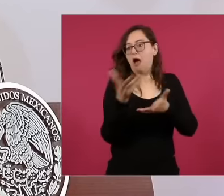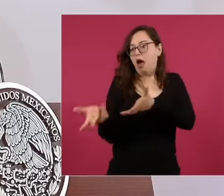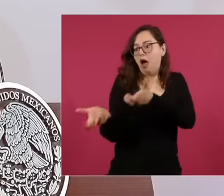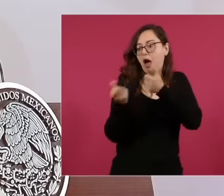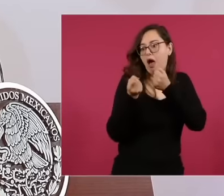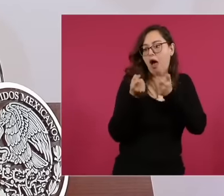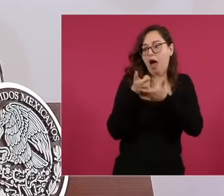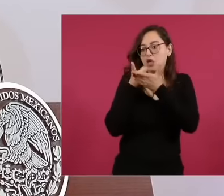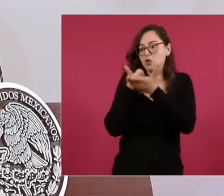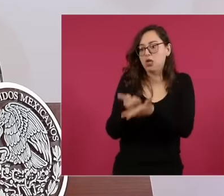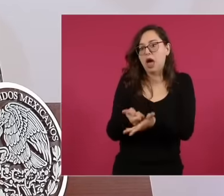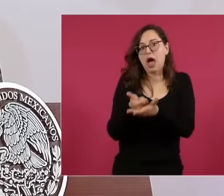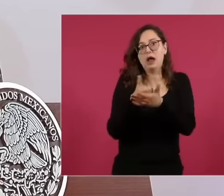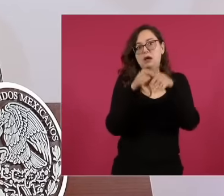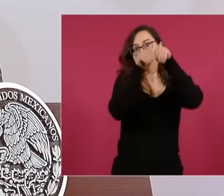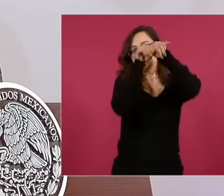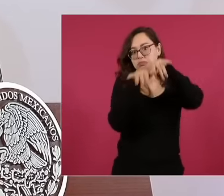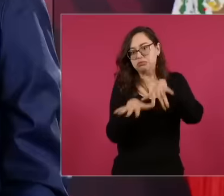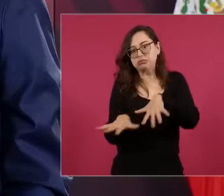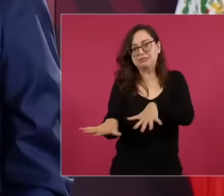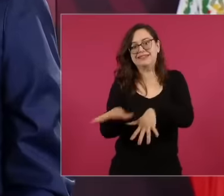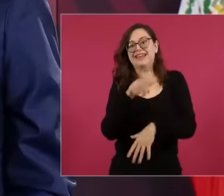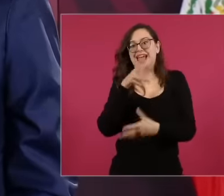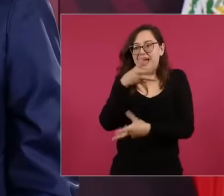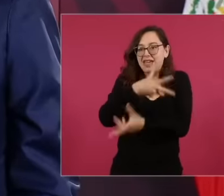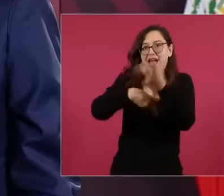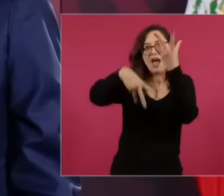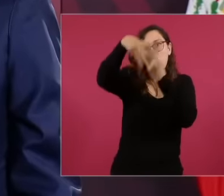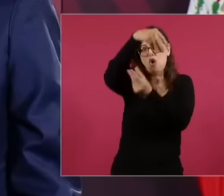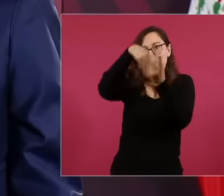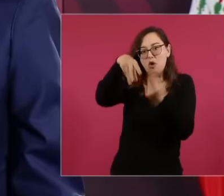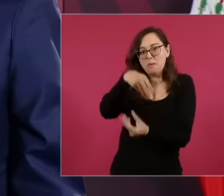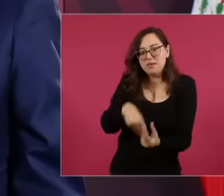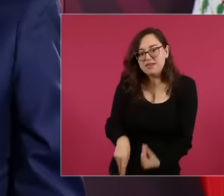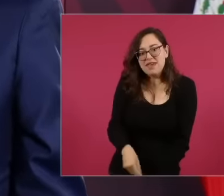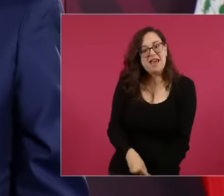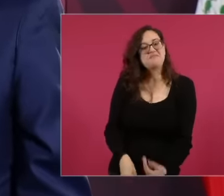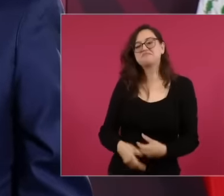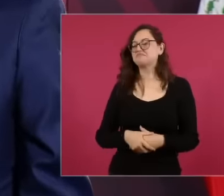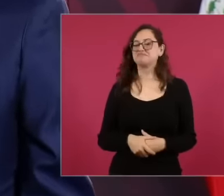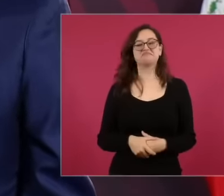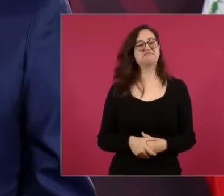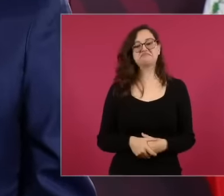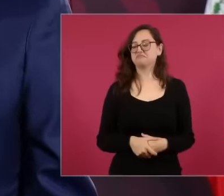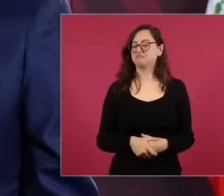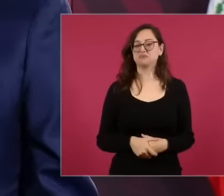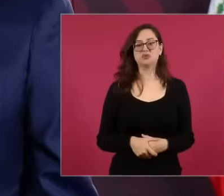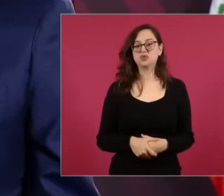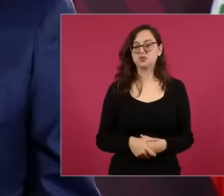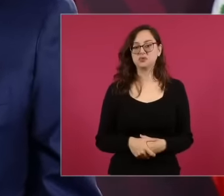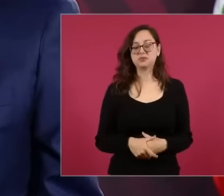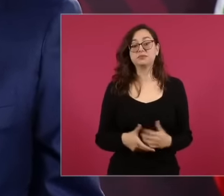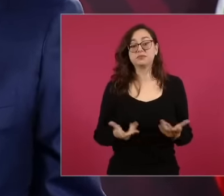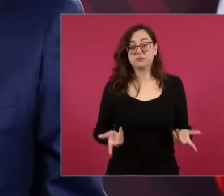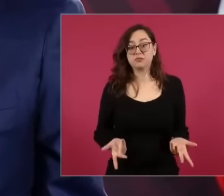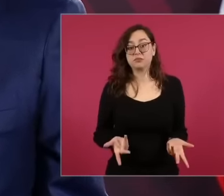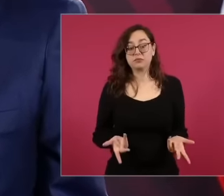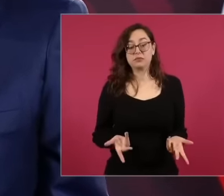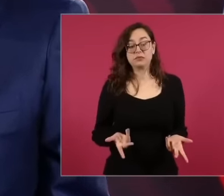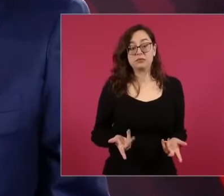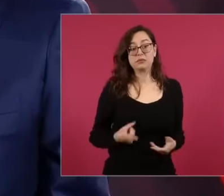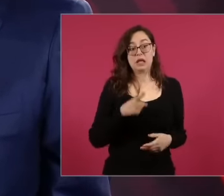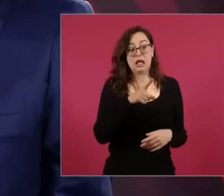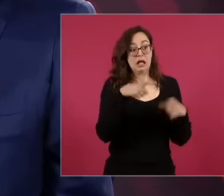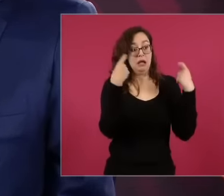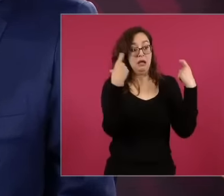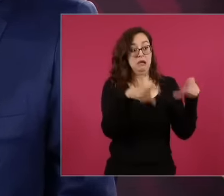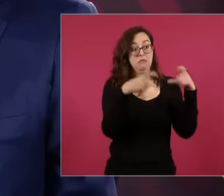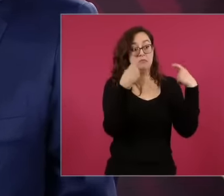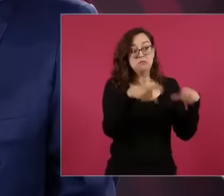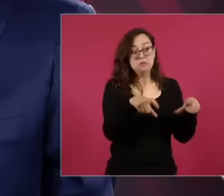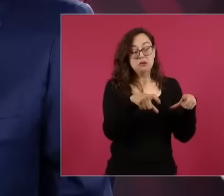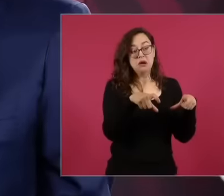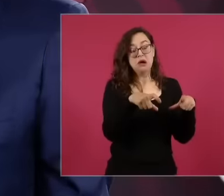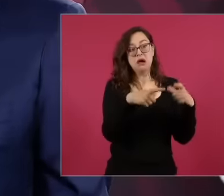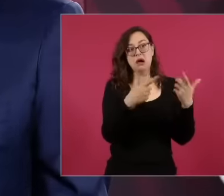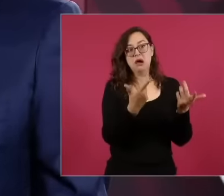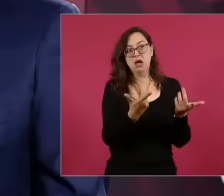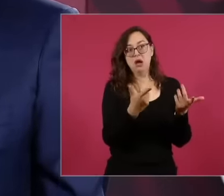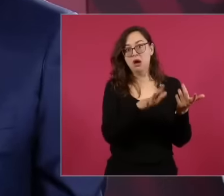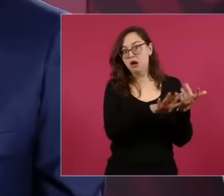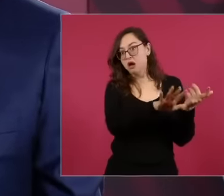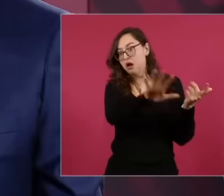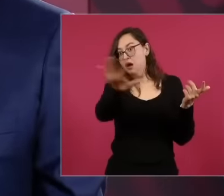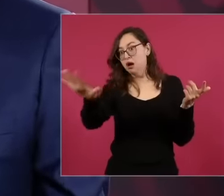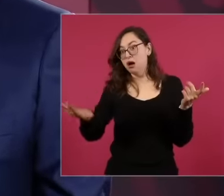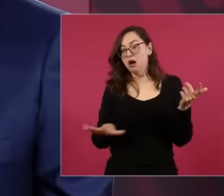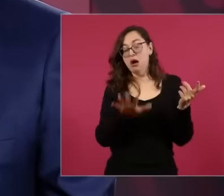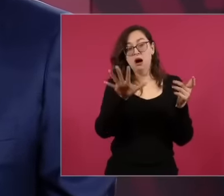trick wealth is not contagious that is why the State is required to help in the distribution